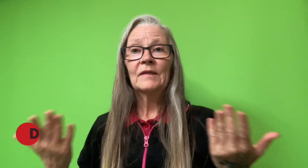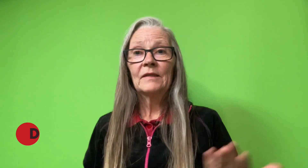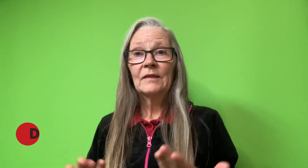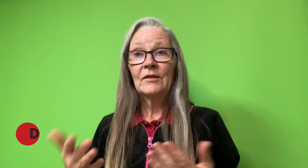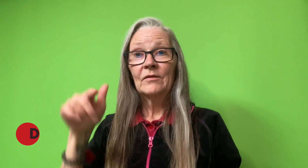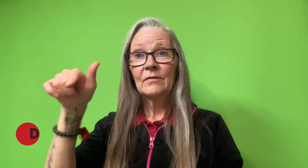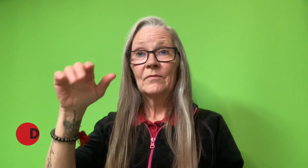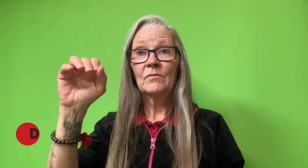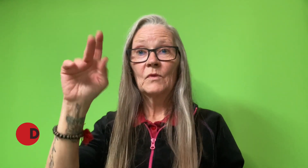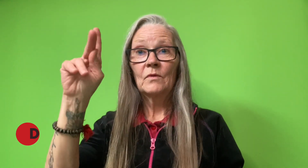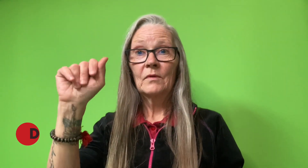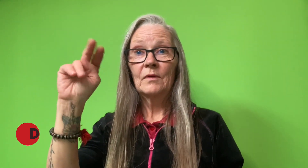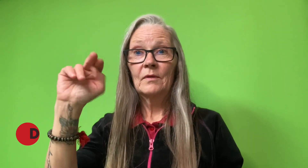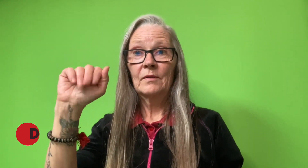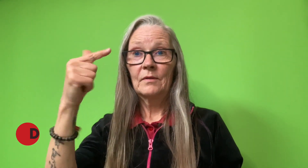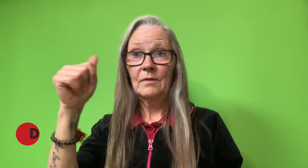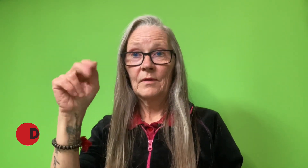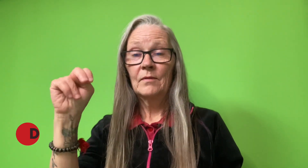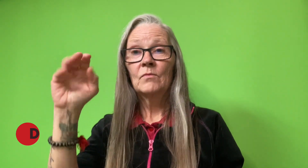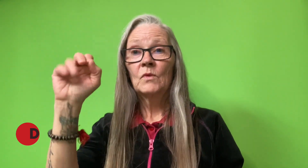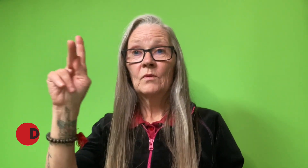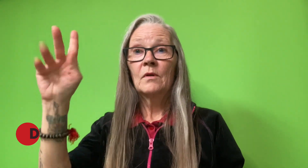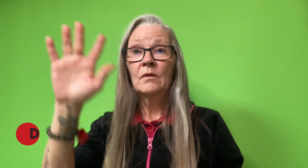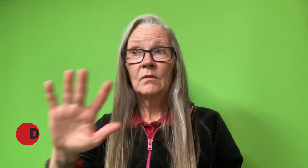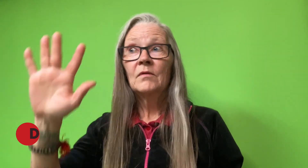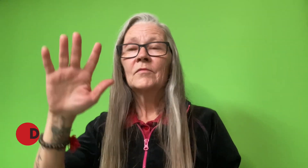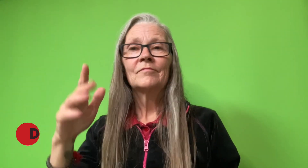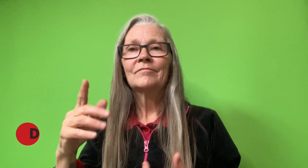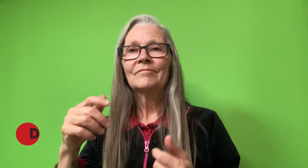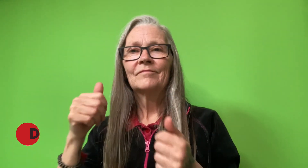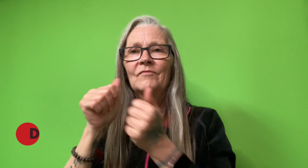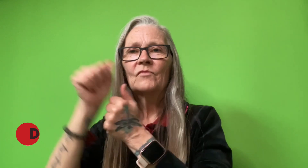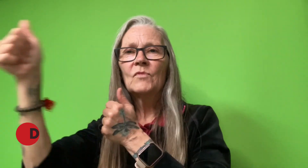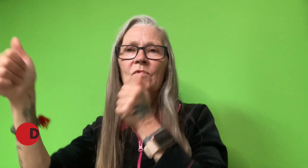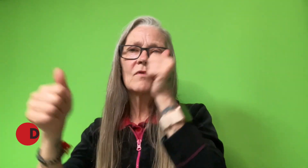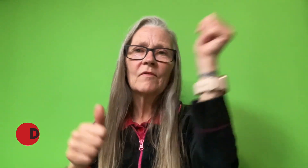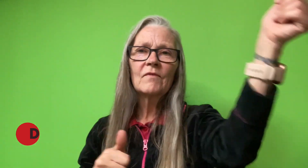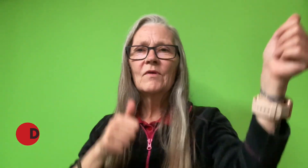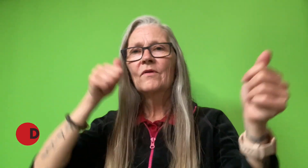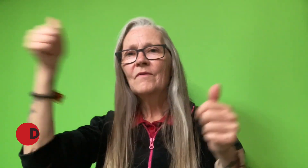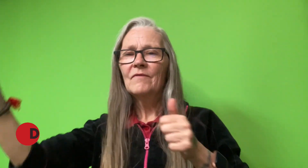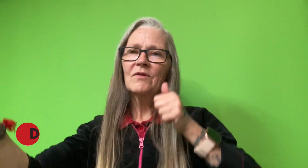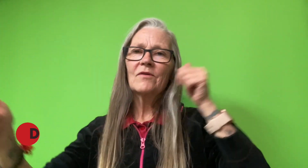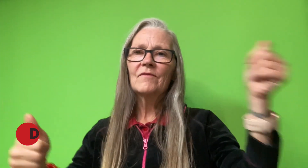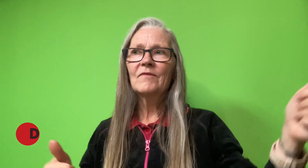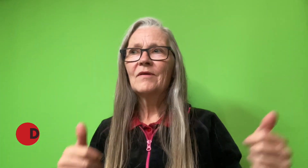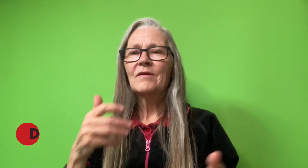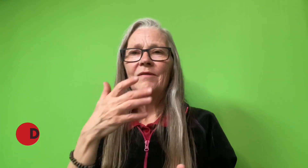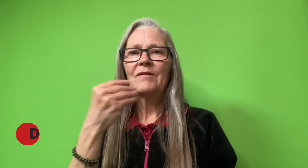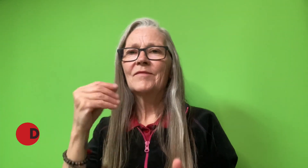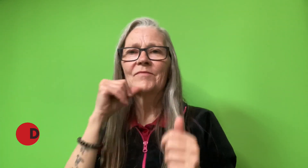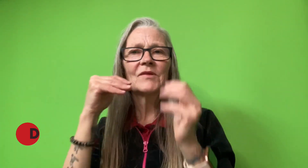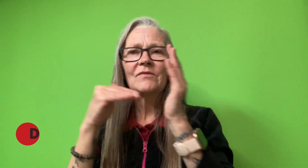Here in Okanagan, children live far apart. They do not often gather